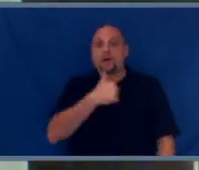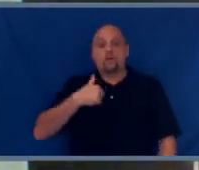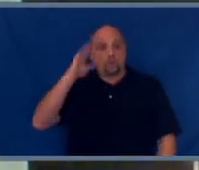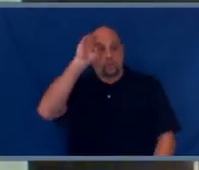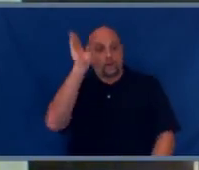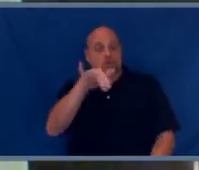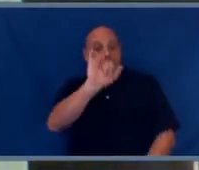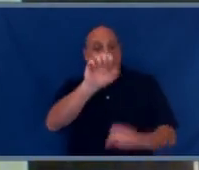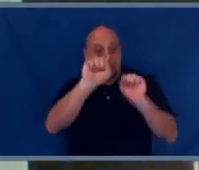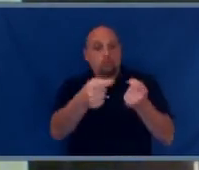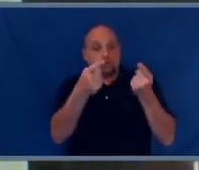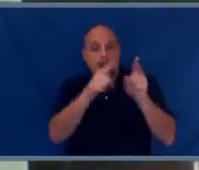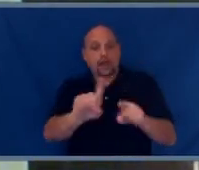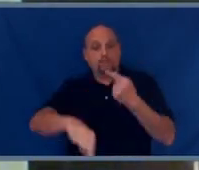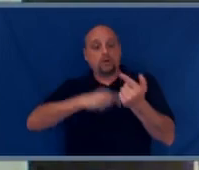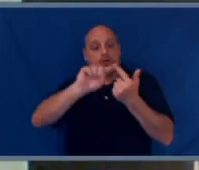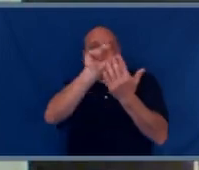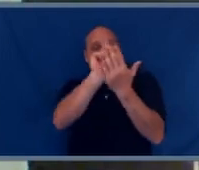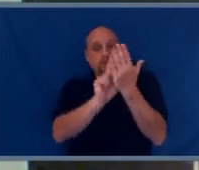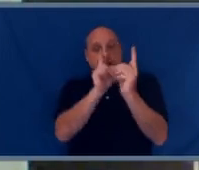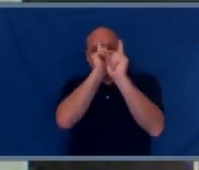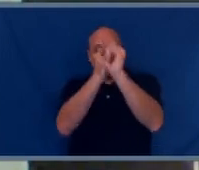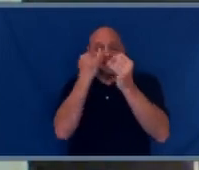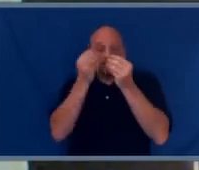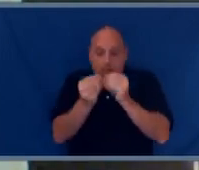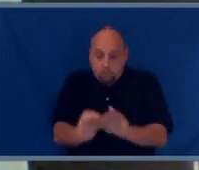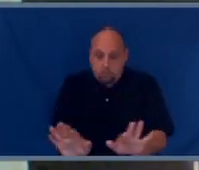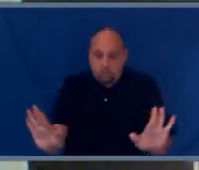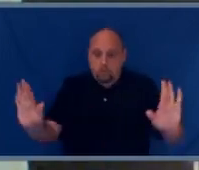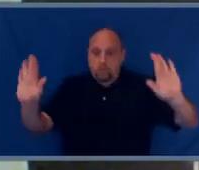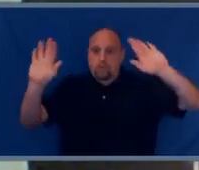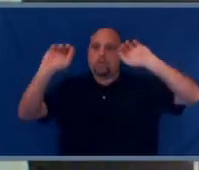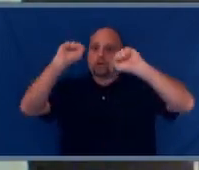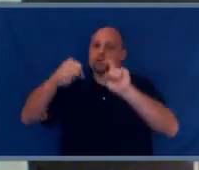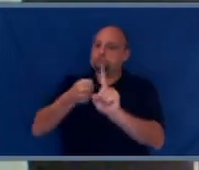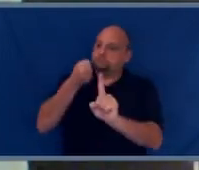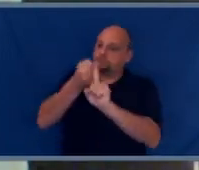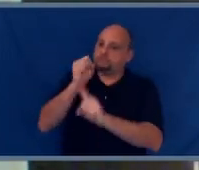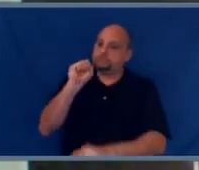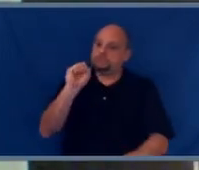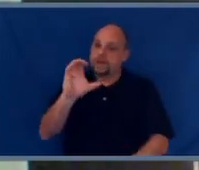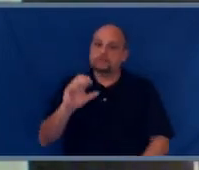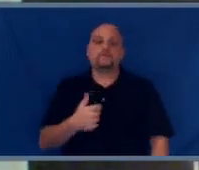QUESTION. WHICH KNEW IT WAS A POSSIBILITY, WE DID AN EXHAUSTIVE STUDY TO